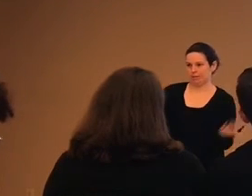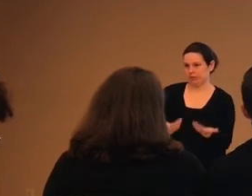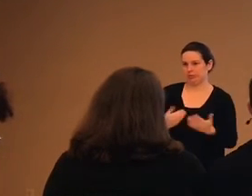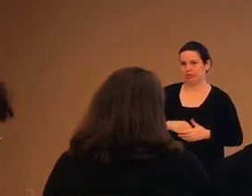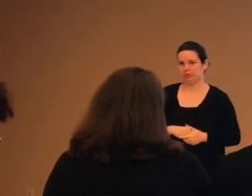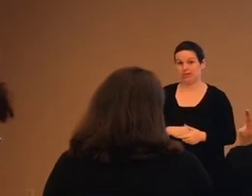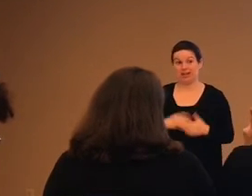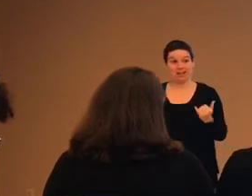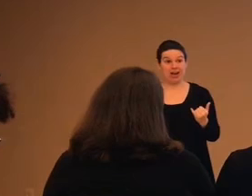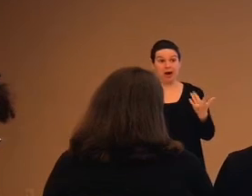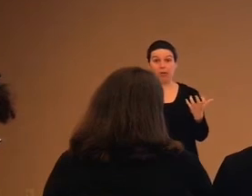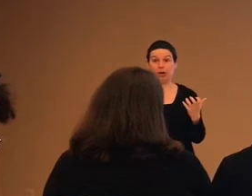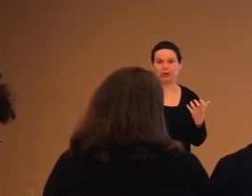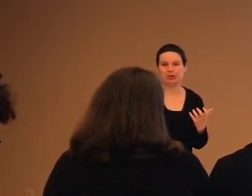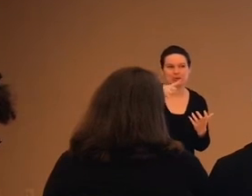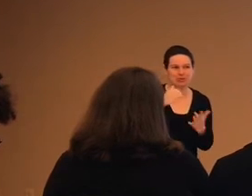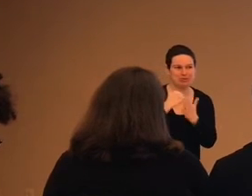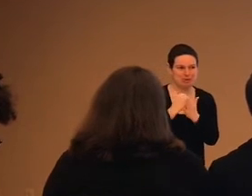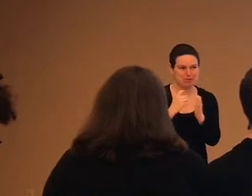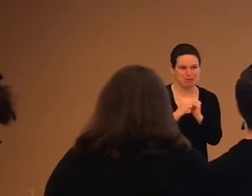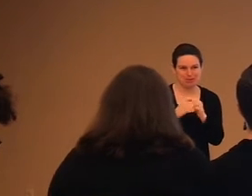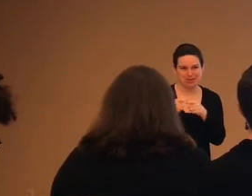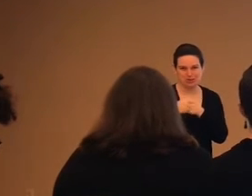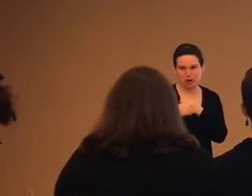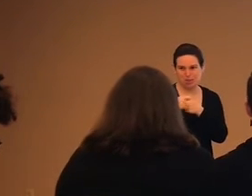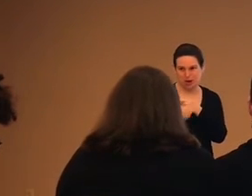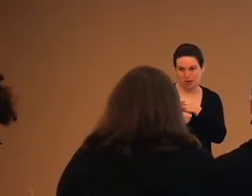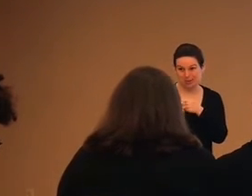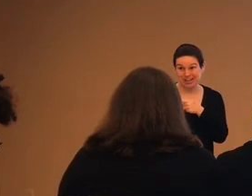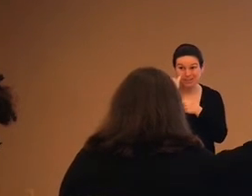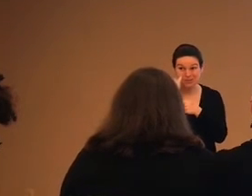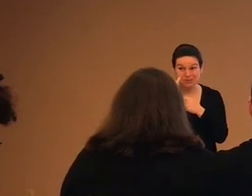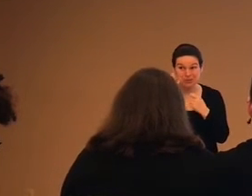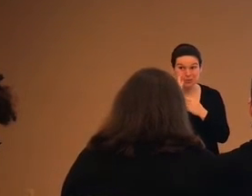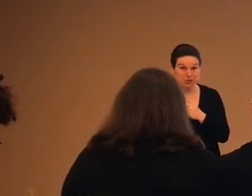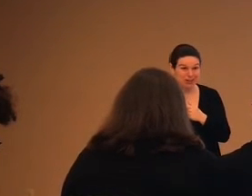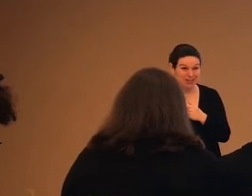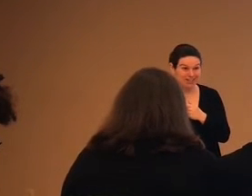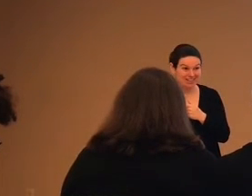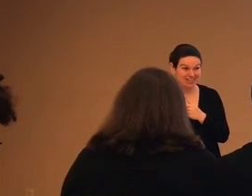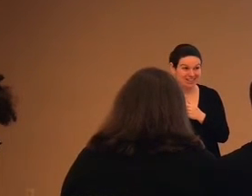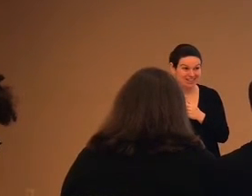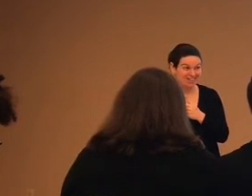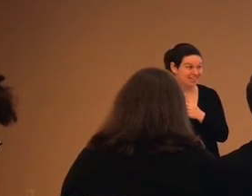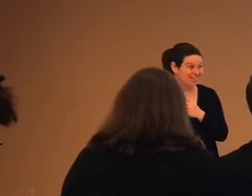I'd like you to help me with trombone flourish if you would Then a Steve free who went